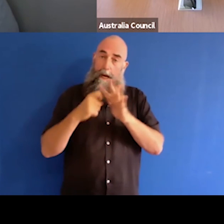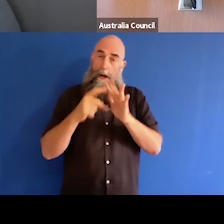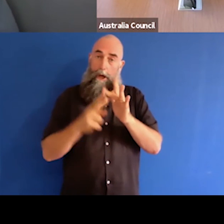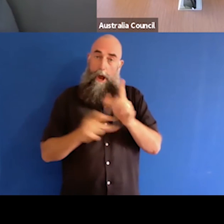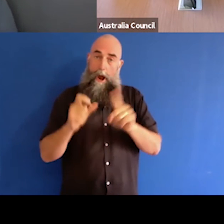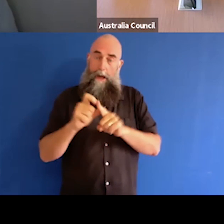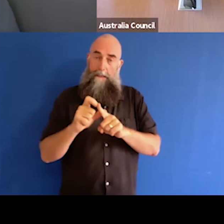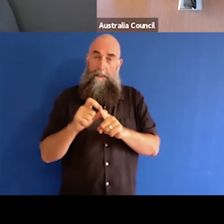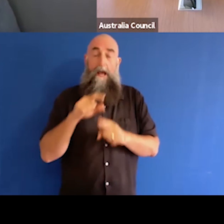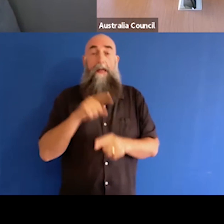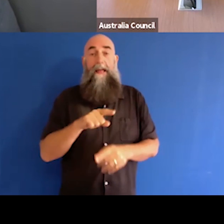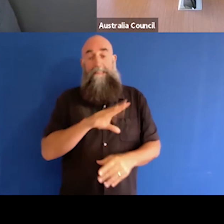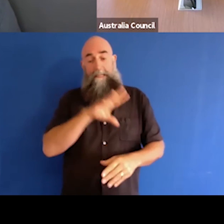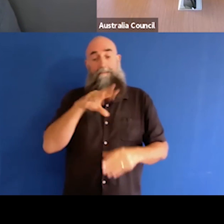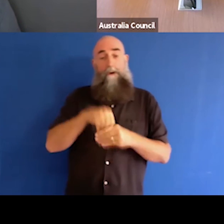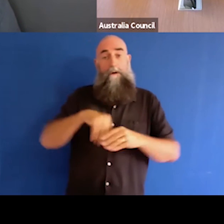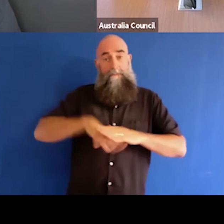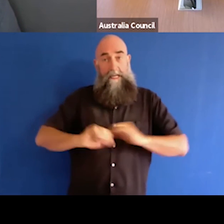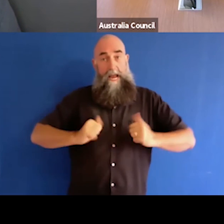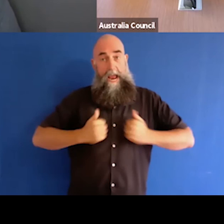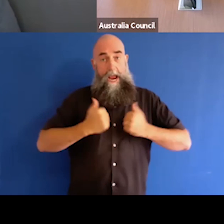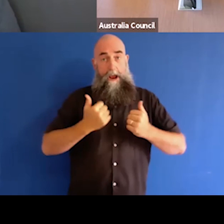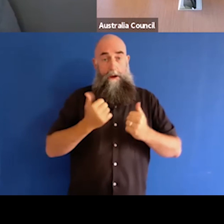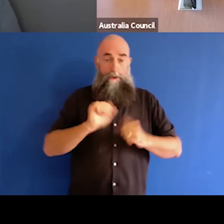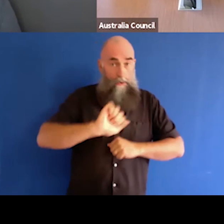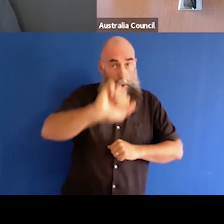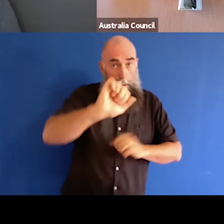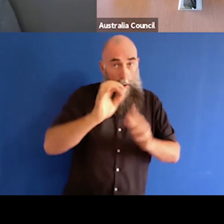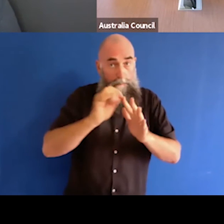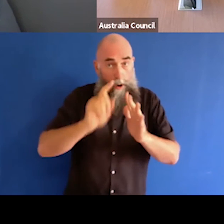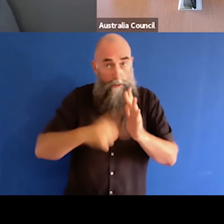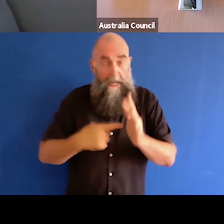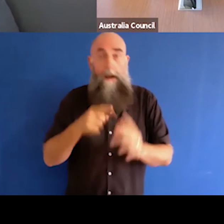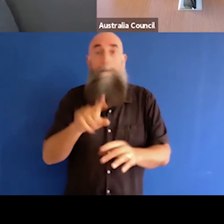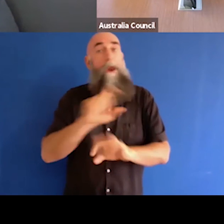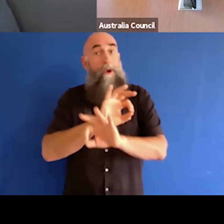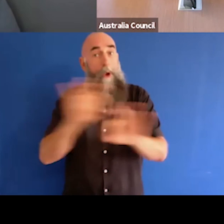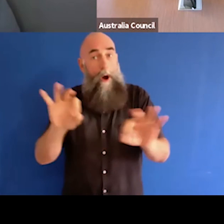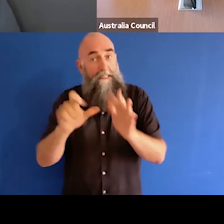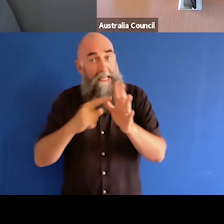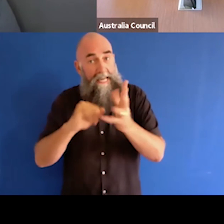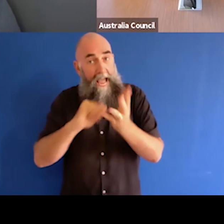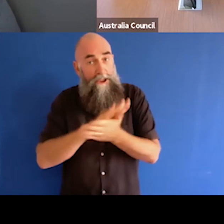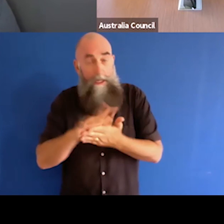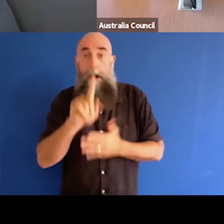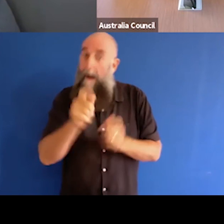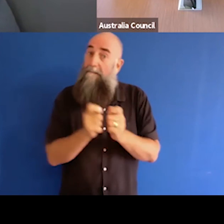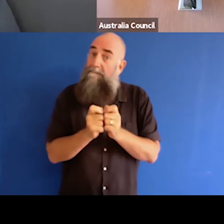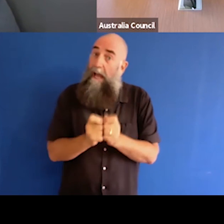but is not cash. Something that has value but is not cash. I'll give one third one.